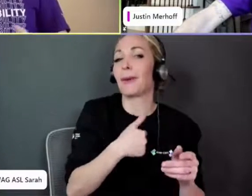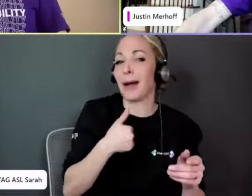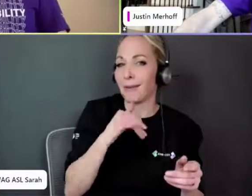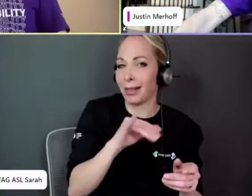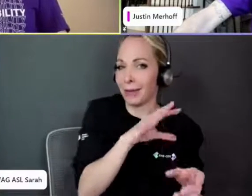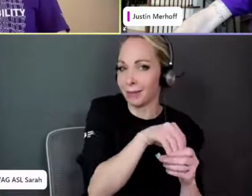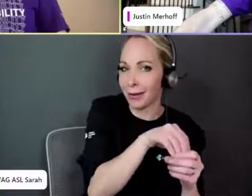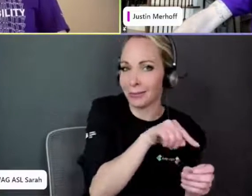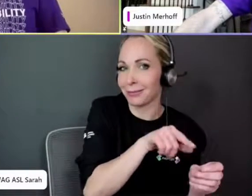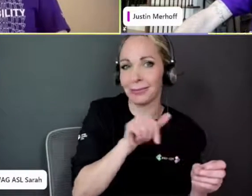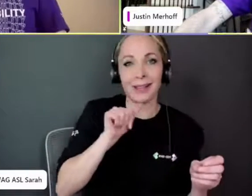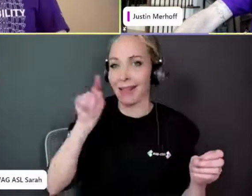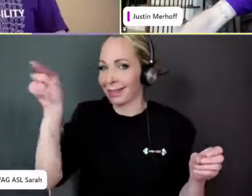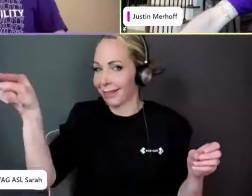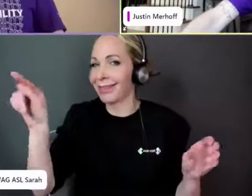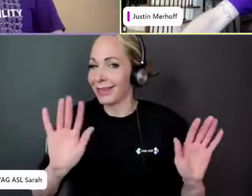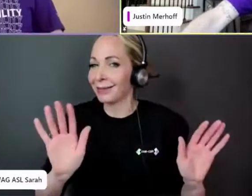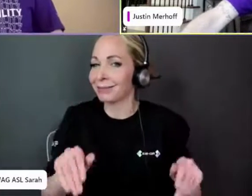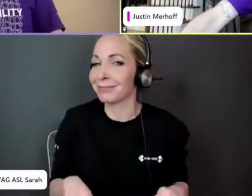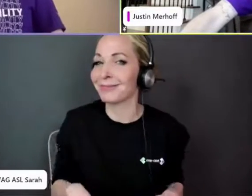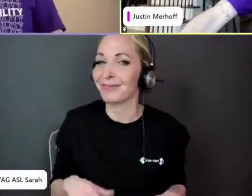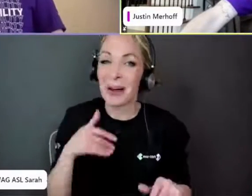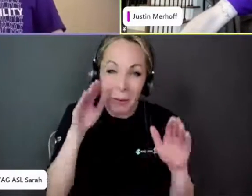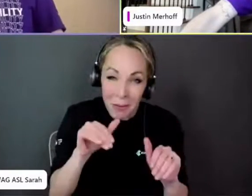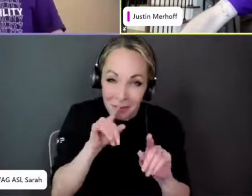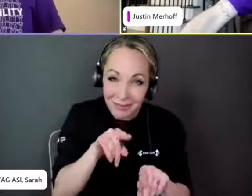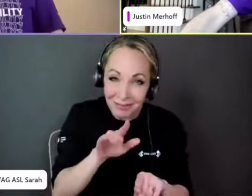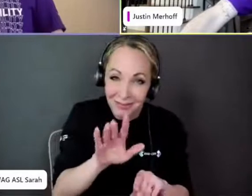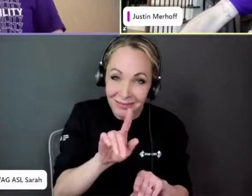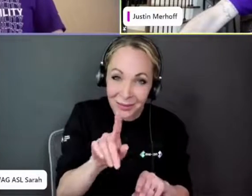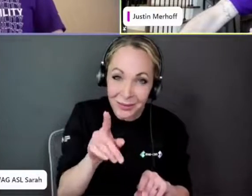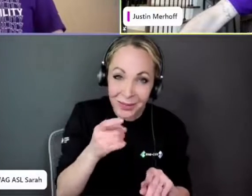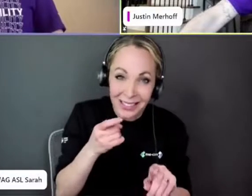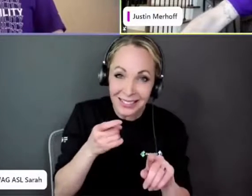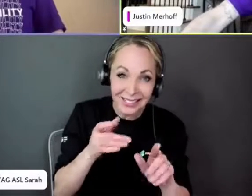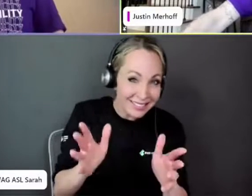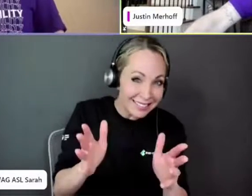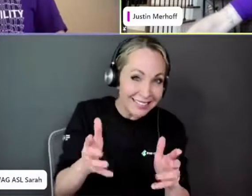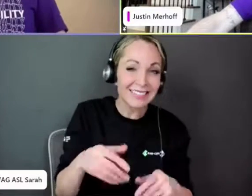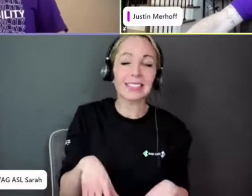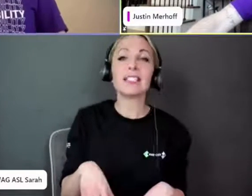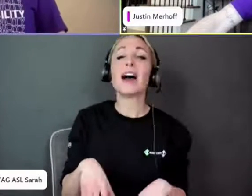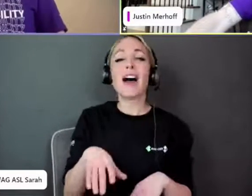So I hope either way of- I saw a question. I just saw a question in the chat. I didn't see it in the Q&A